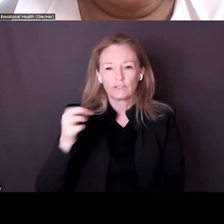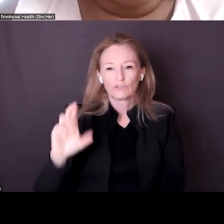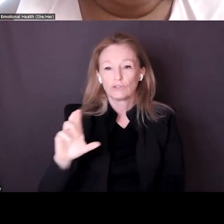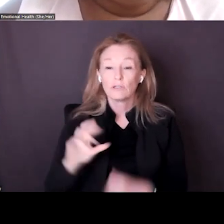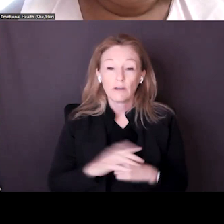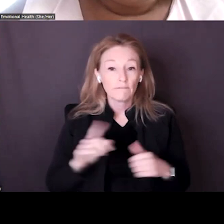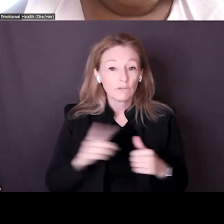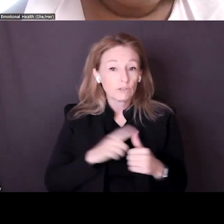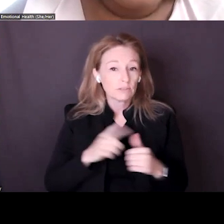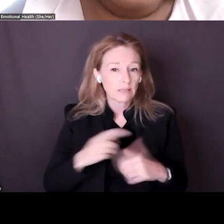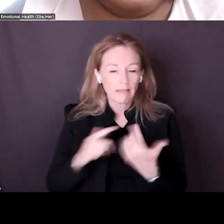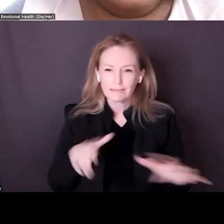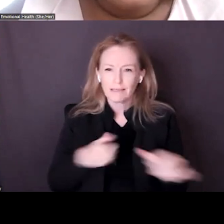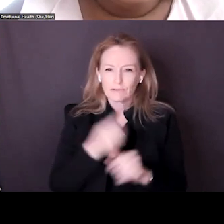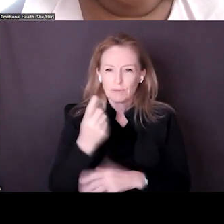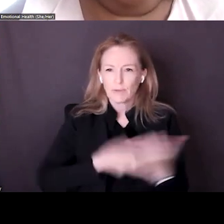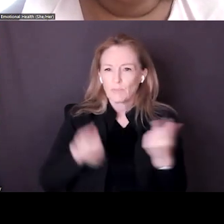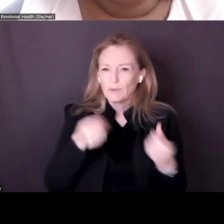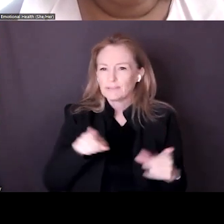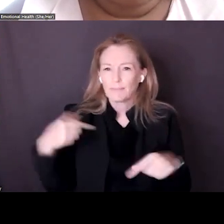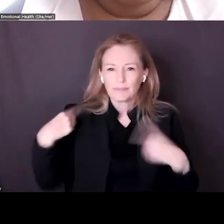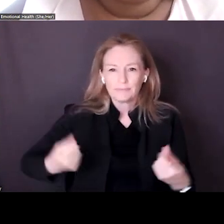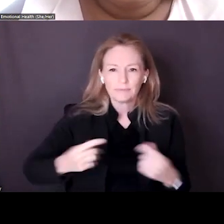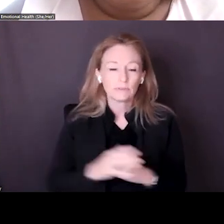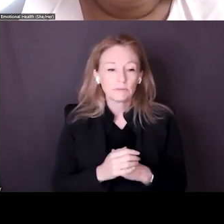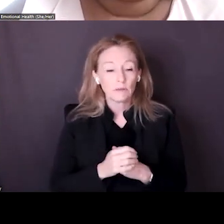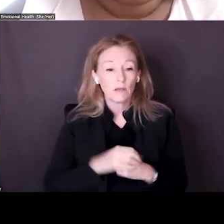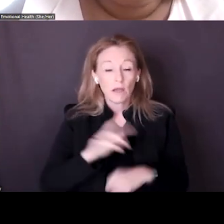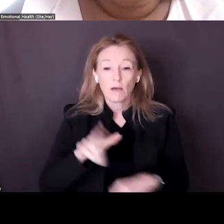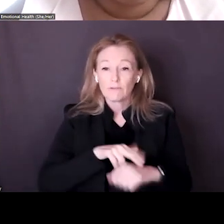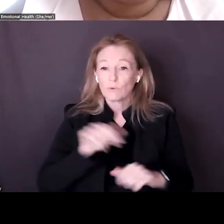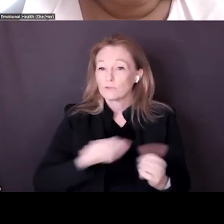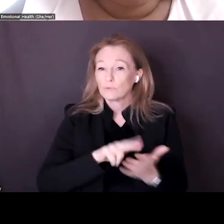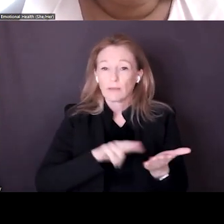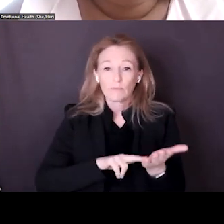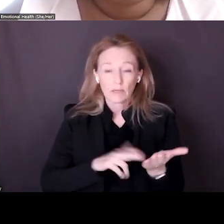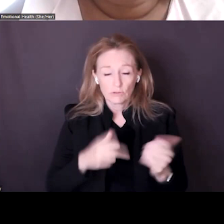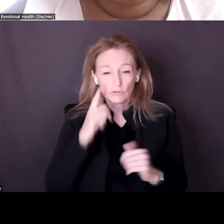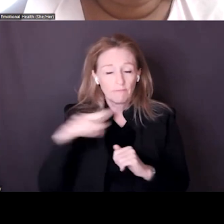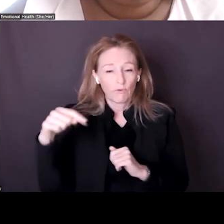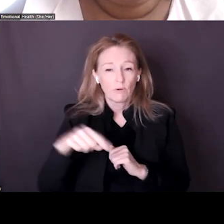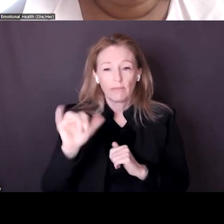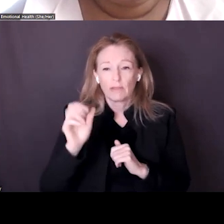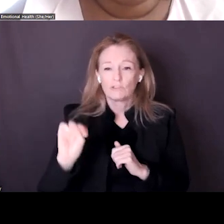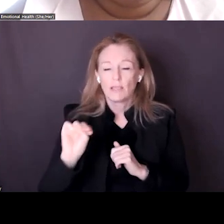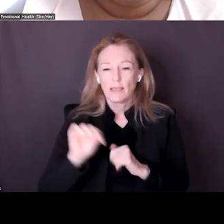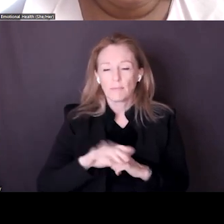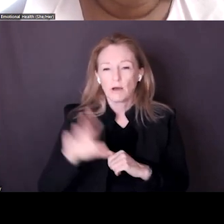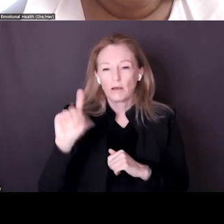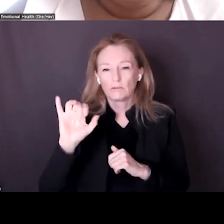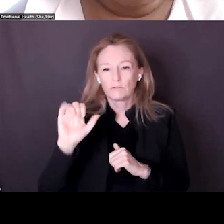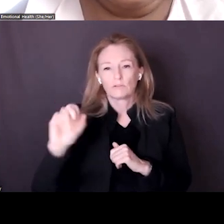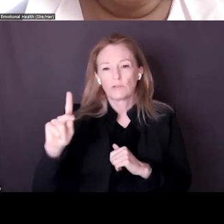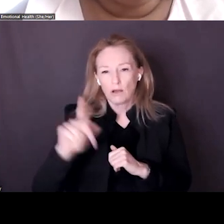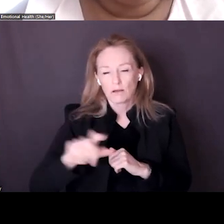ON. YOU CAN REGISTER FOR THE JAM. AGAIN, YOU WILL